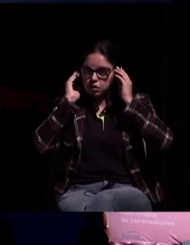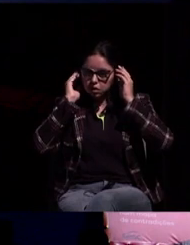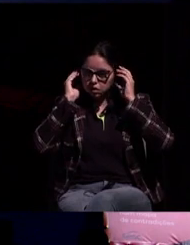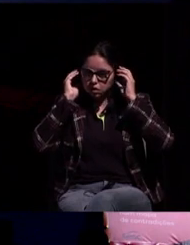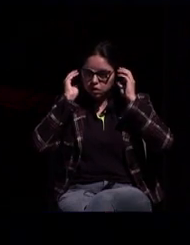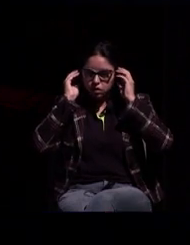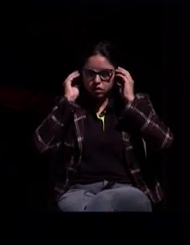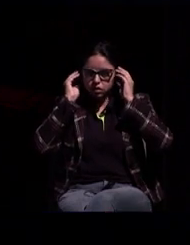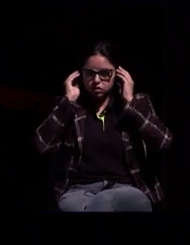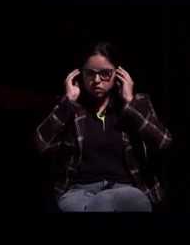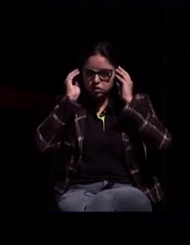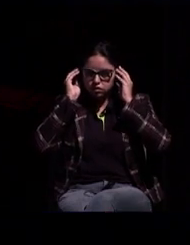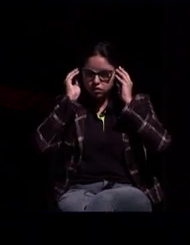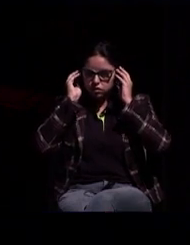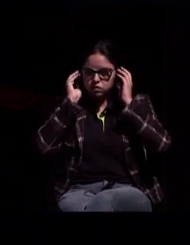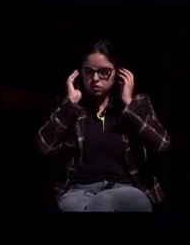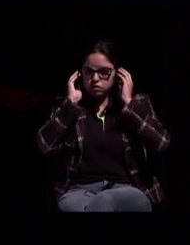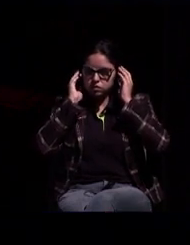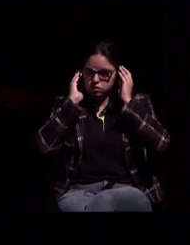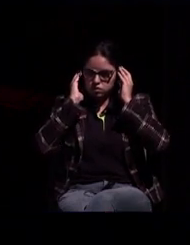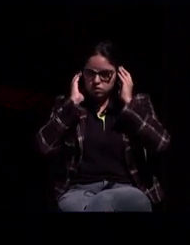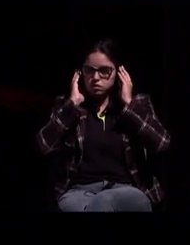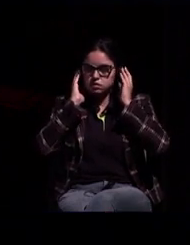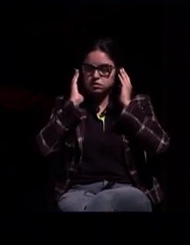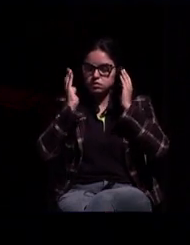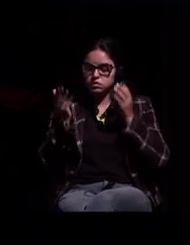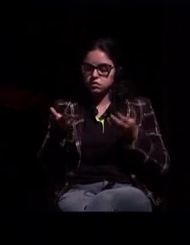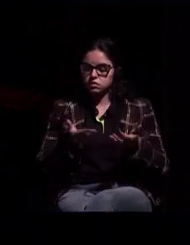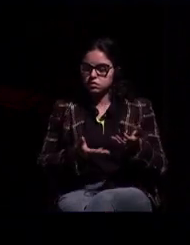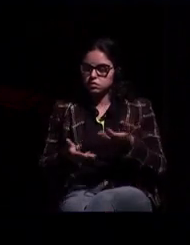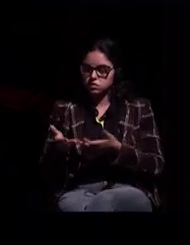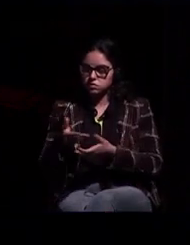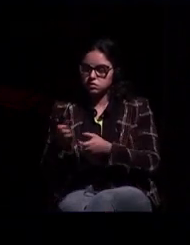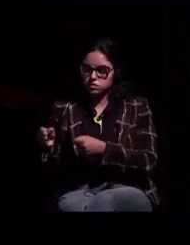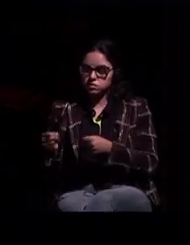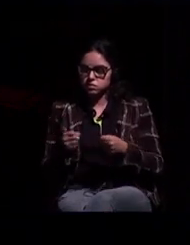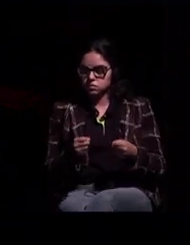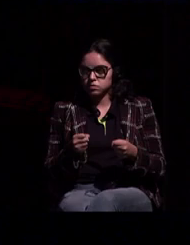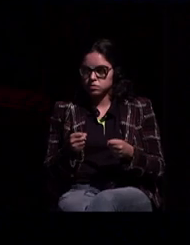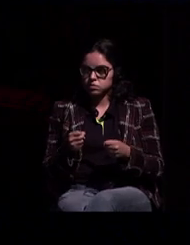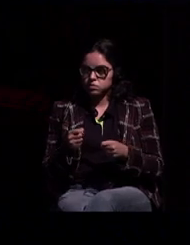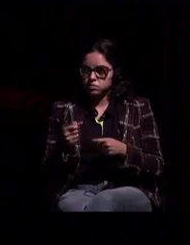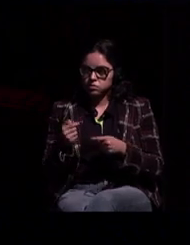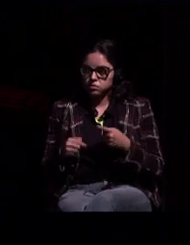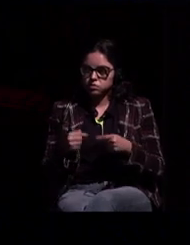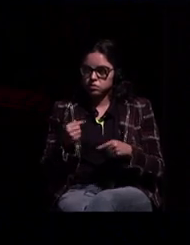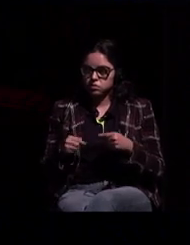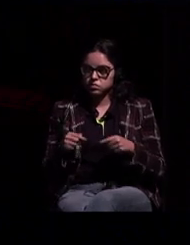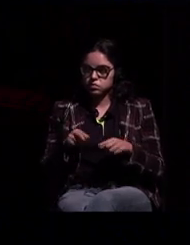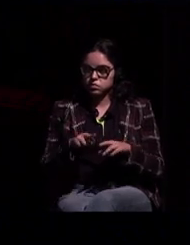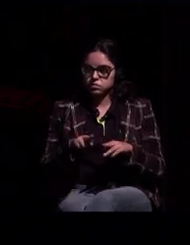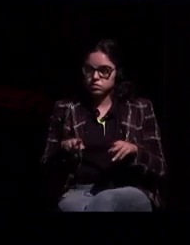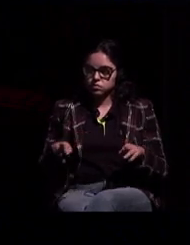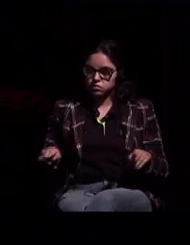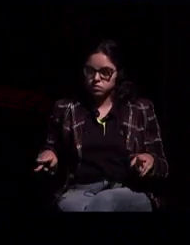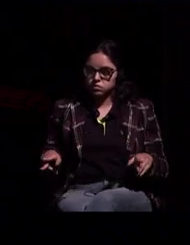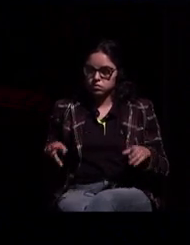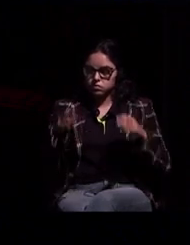that can help us understand such dynamics. I will try to briefly explain... from the inside of those blocks of arguments.